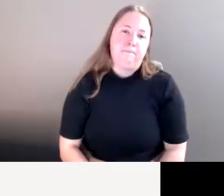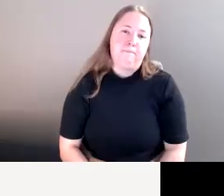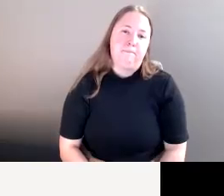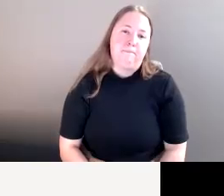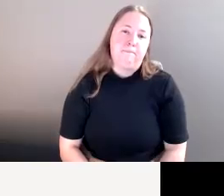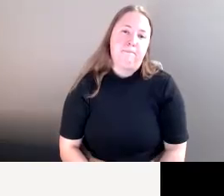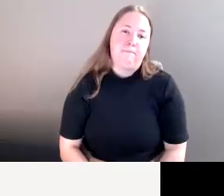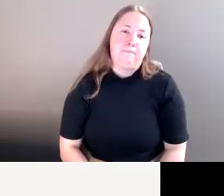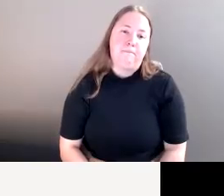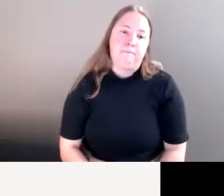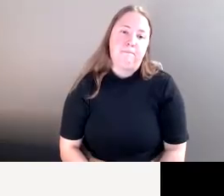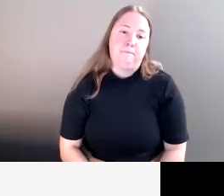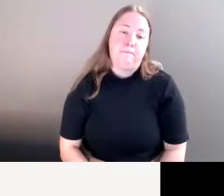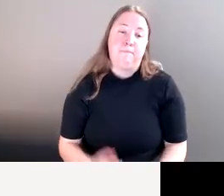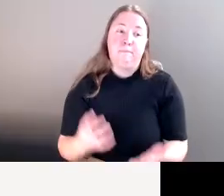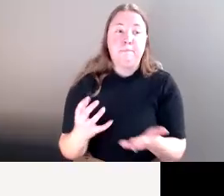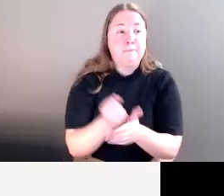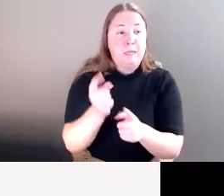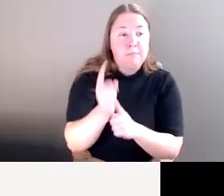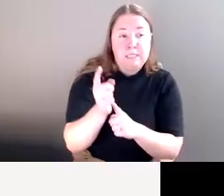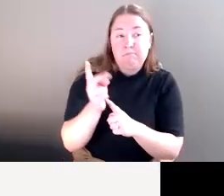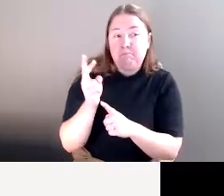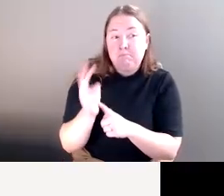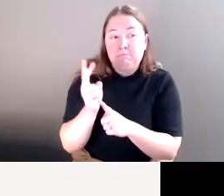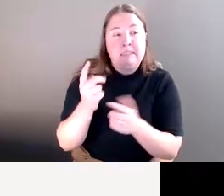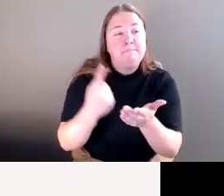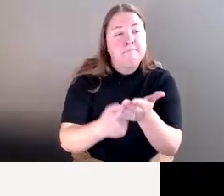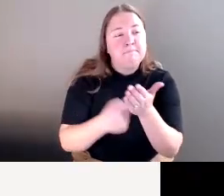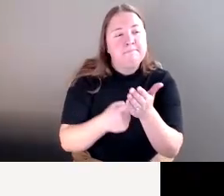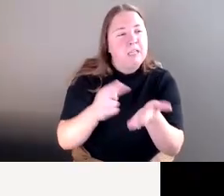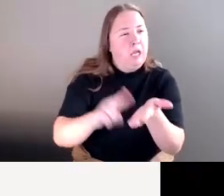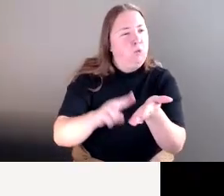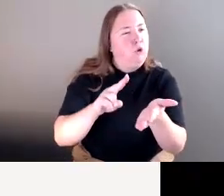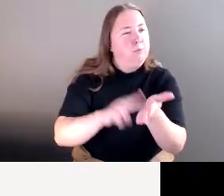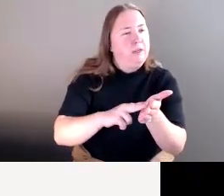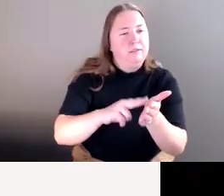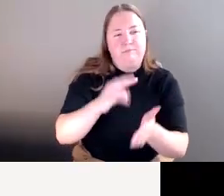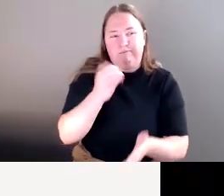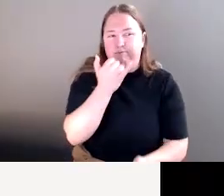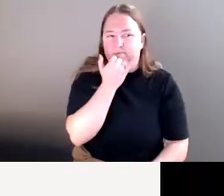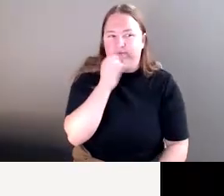I want to take a minute or two to talk about enrollment fraud. You may have heard